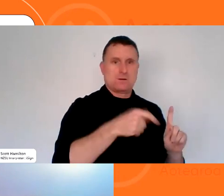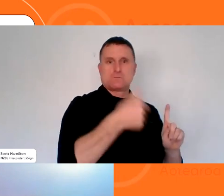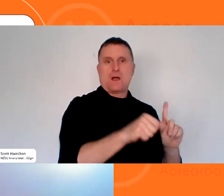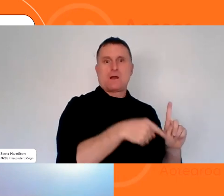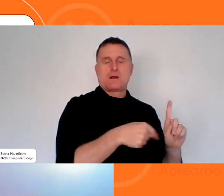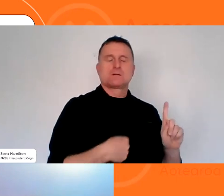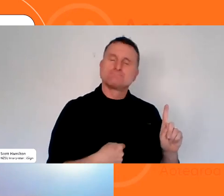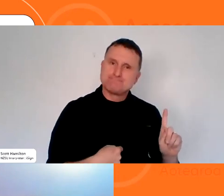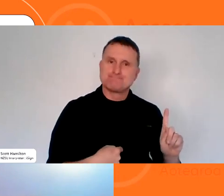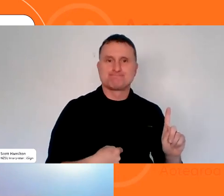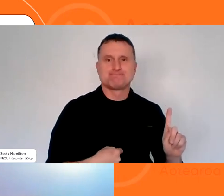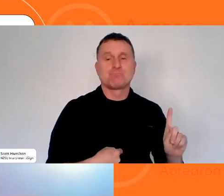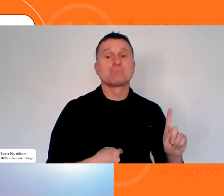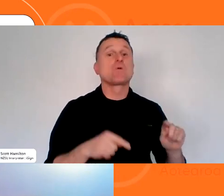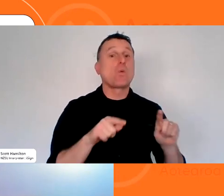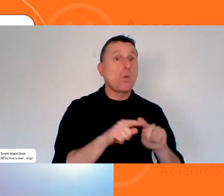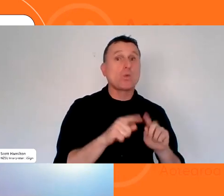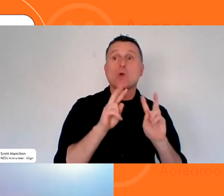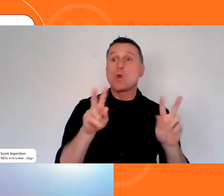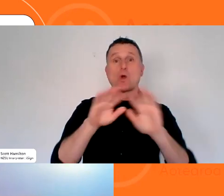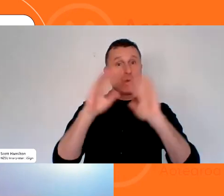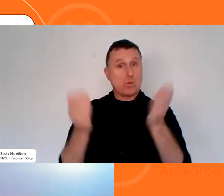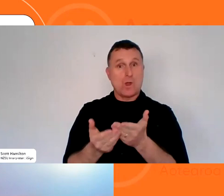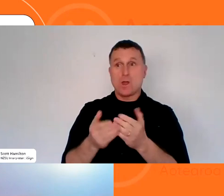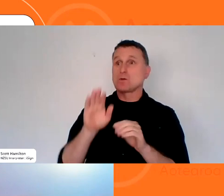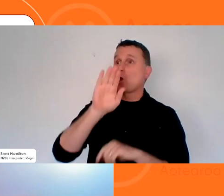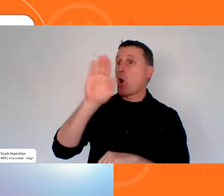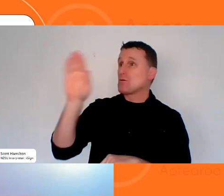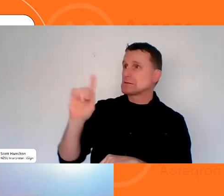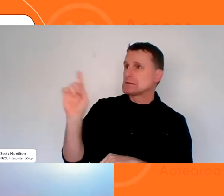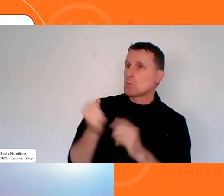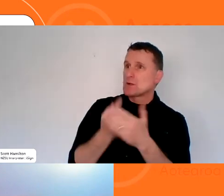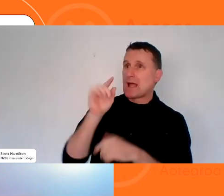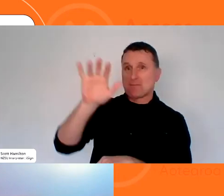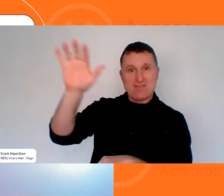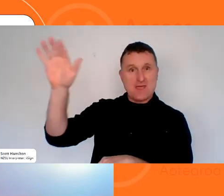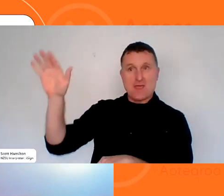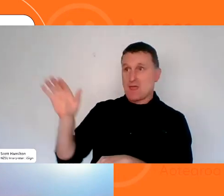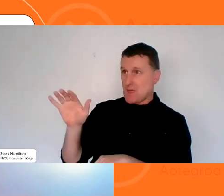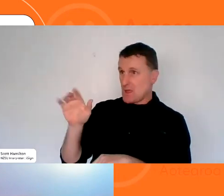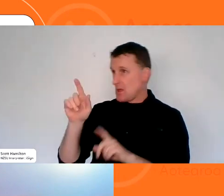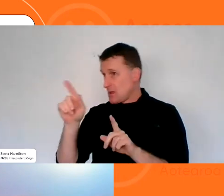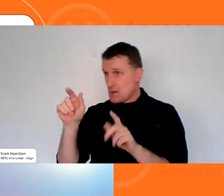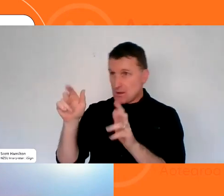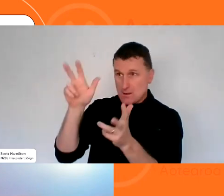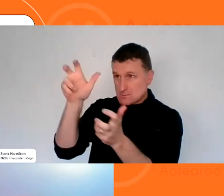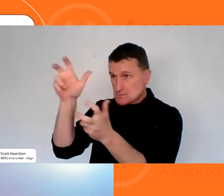big part of this conversation. That young person came to us and